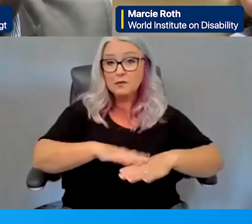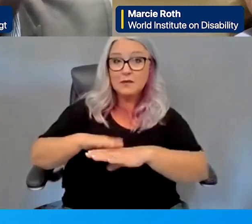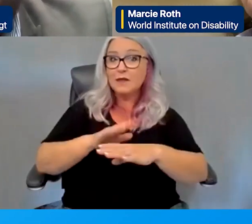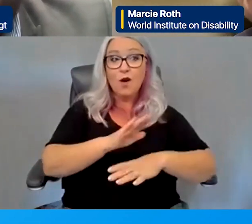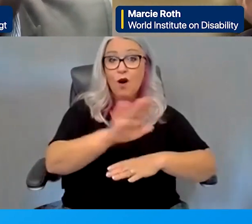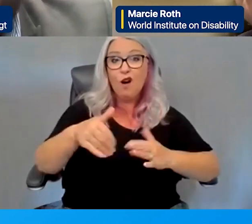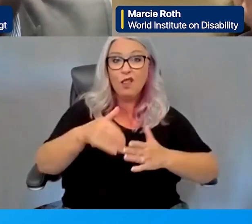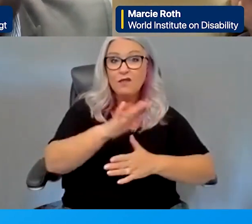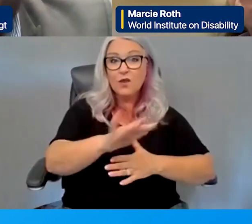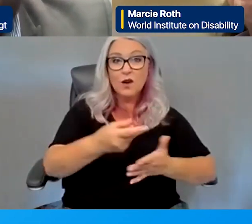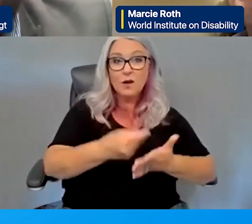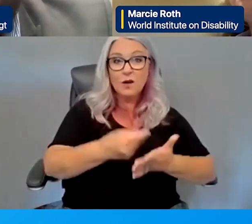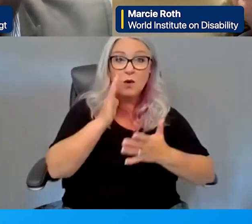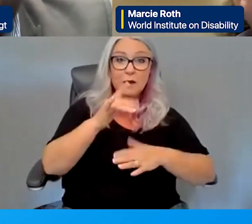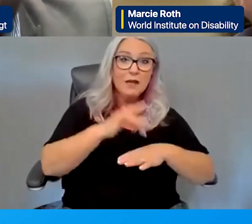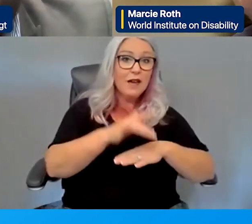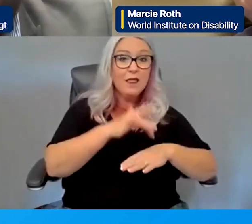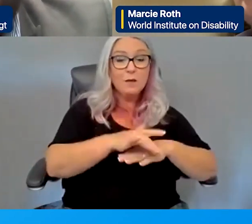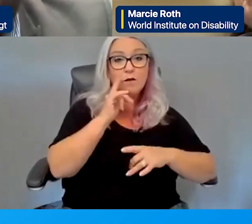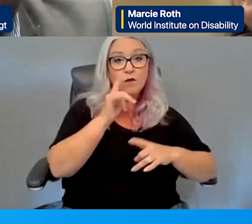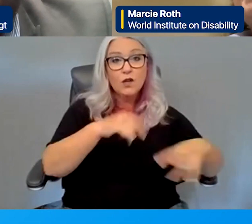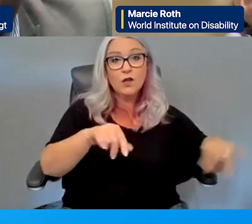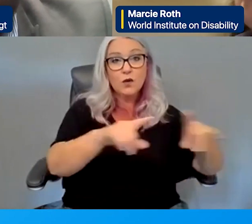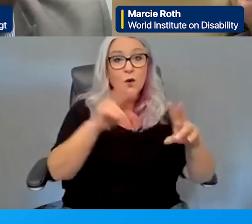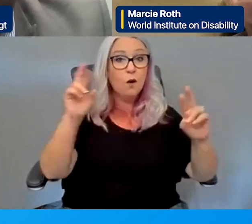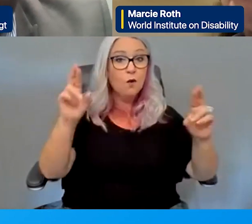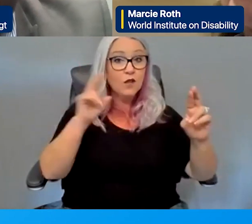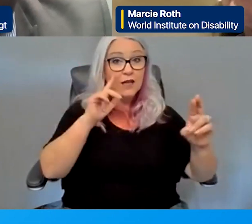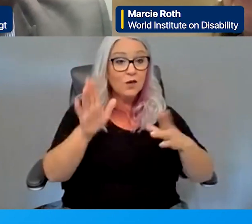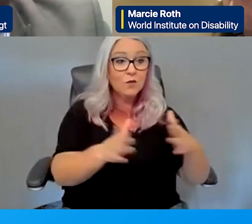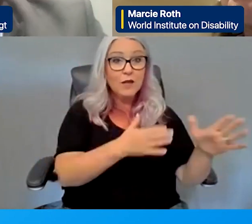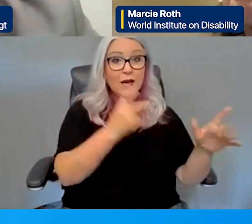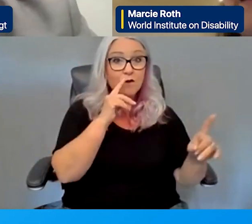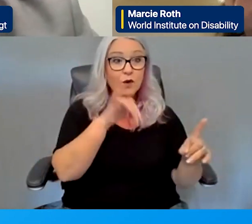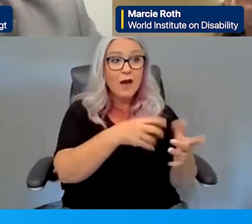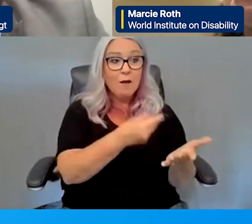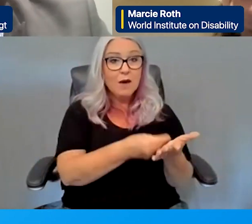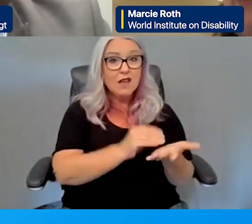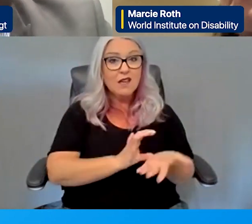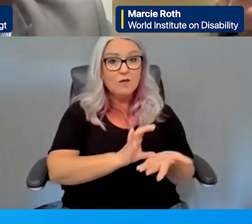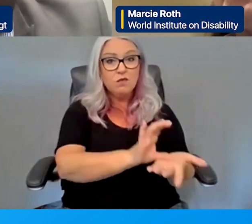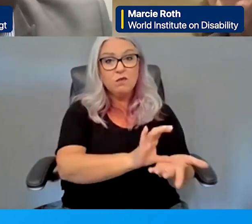available to you. We hope you have done your planning. We hope you are ready to accept